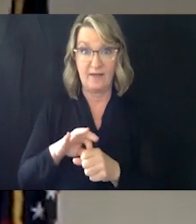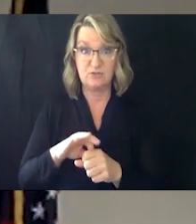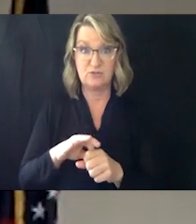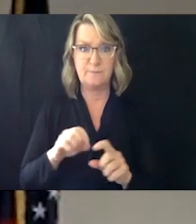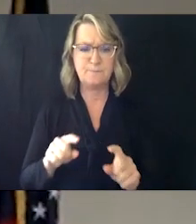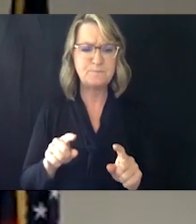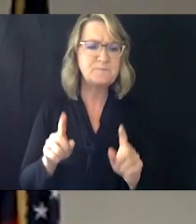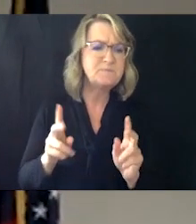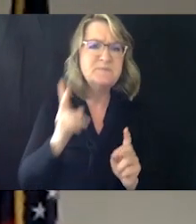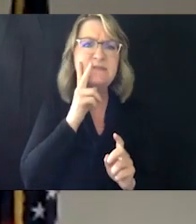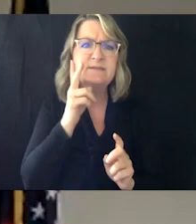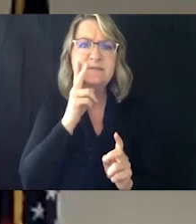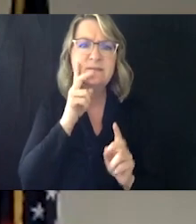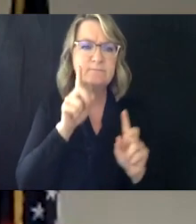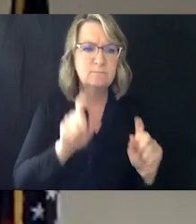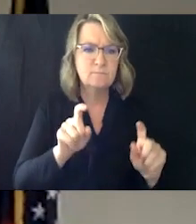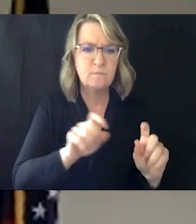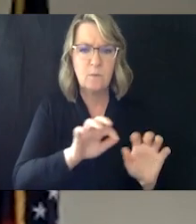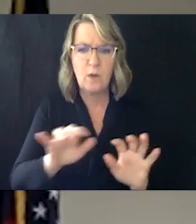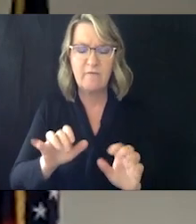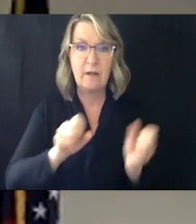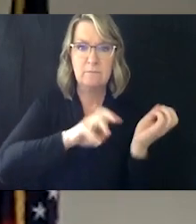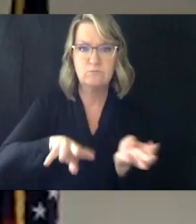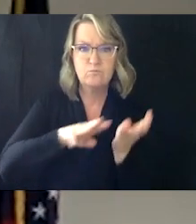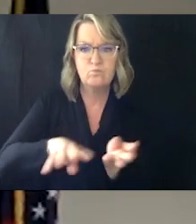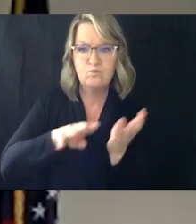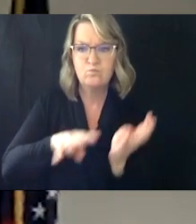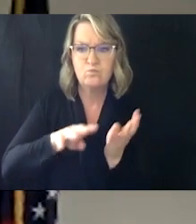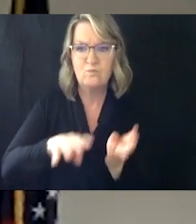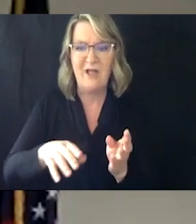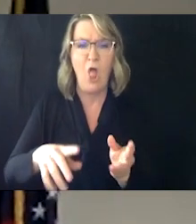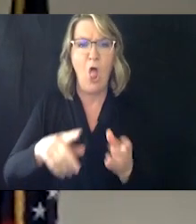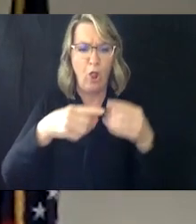to see okay if we ran a lot about these longer ballots these thicker balls through our printers